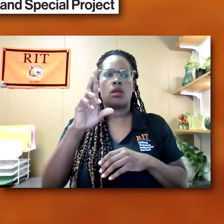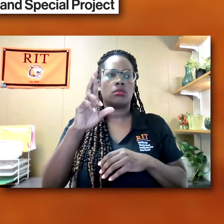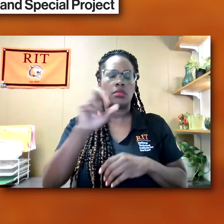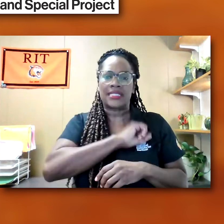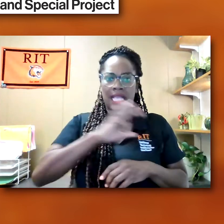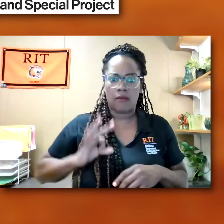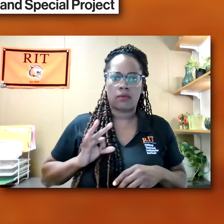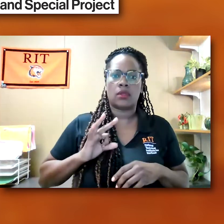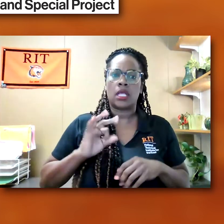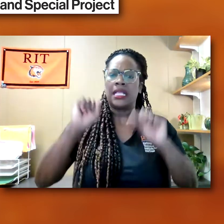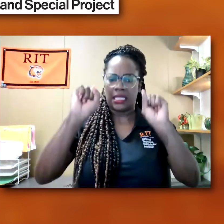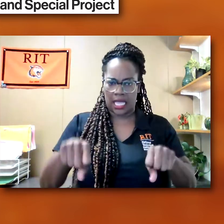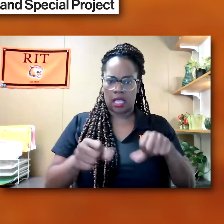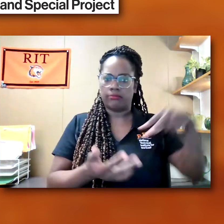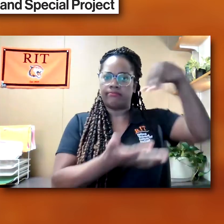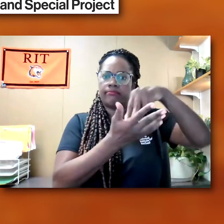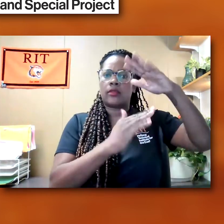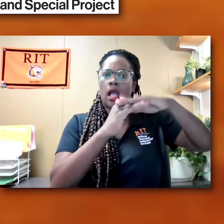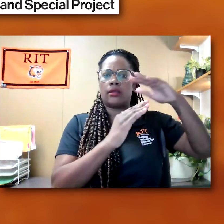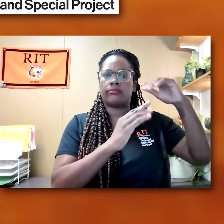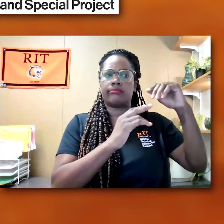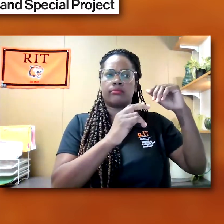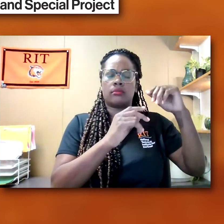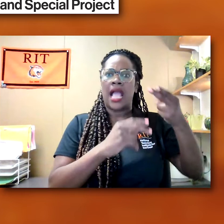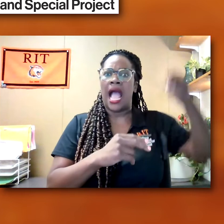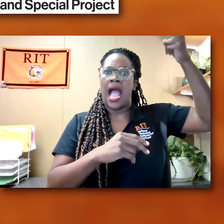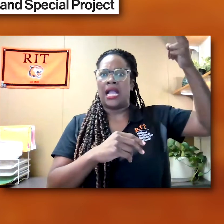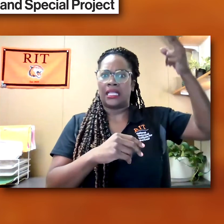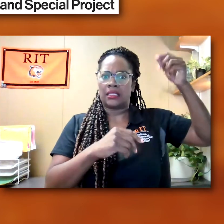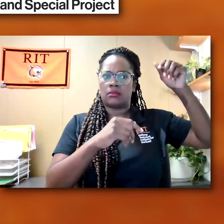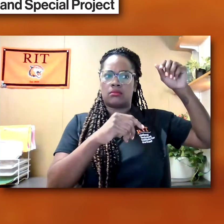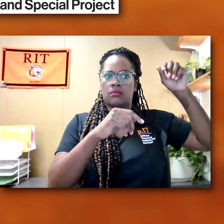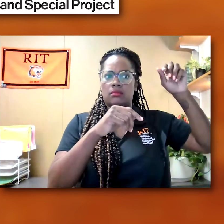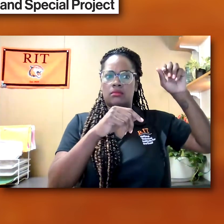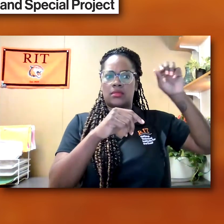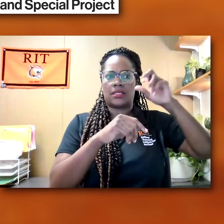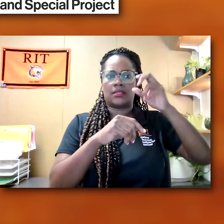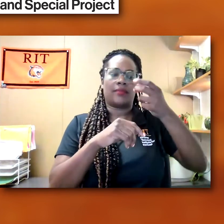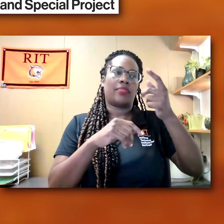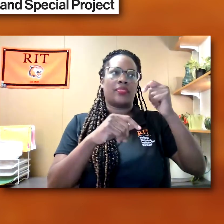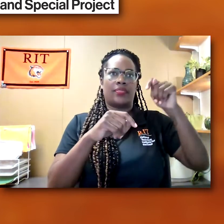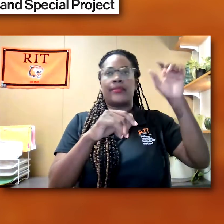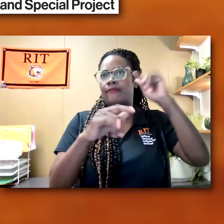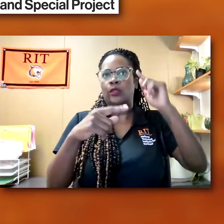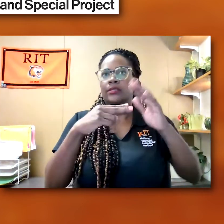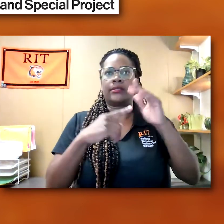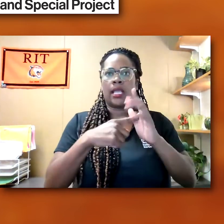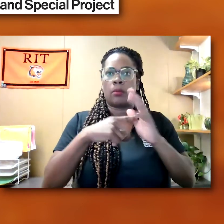And make sure, when you're doing this, when you're actually doing the drop, especially if you're standing from a tall height, that you're with a teacher